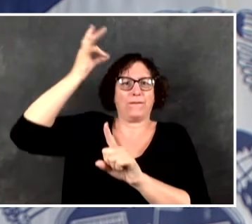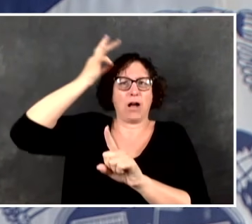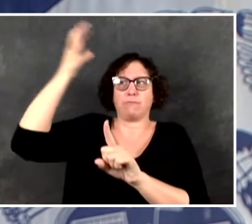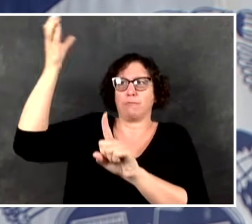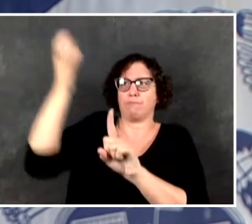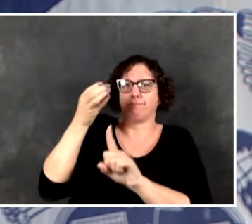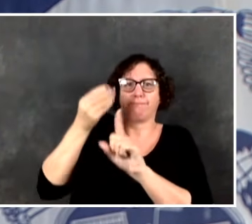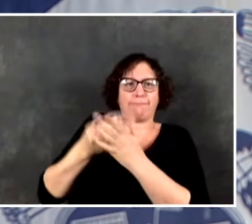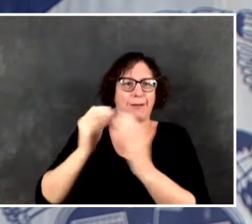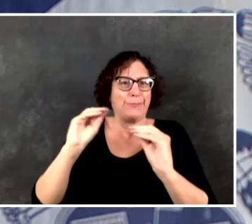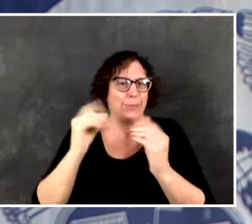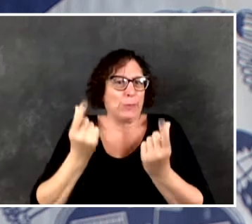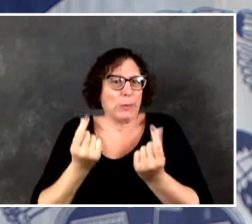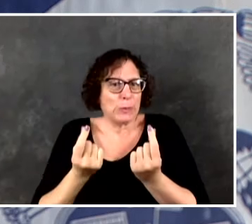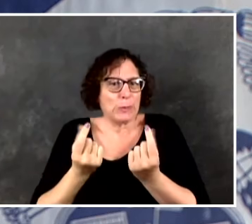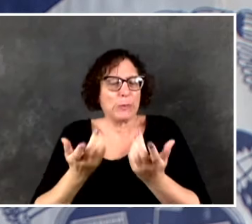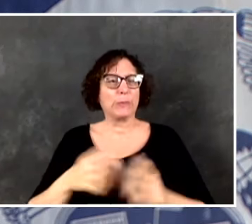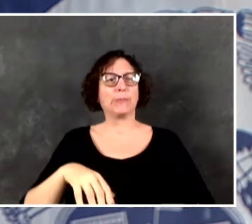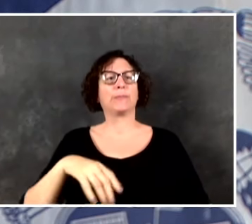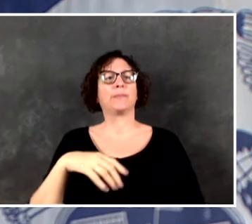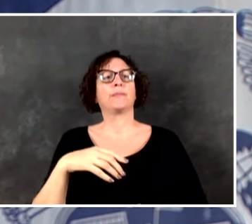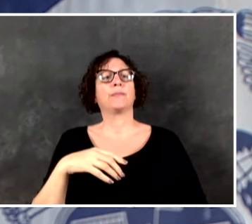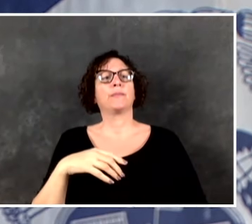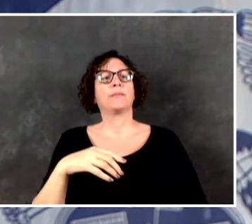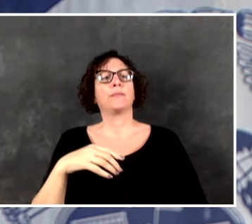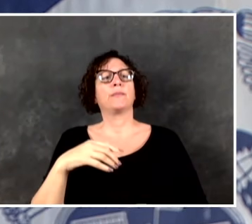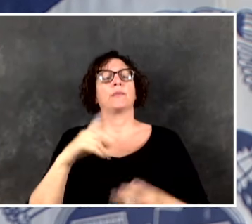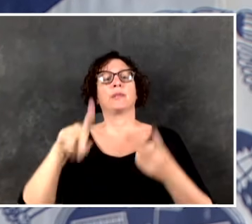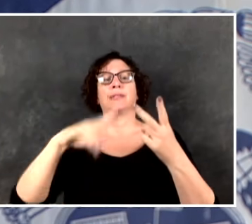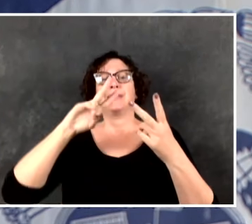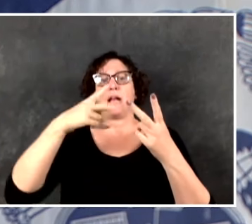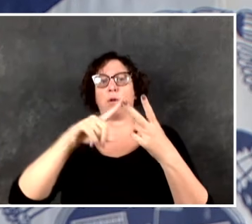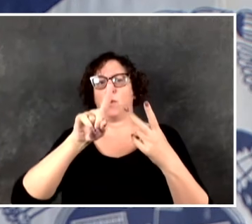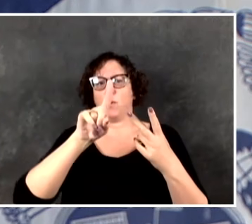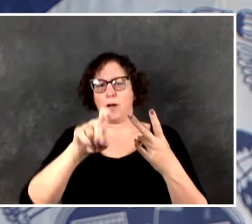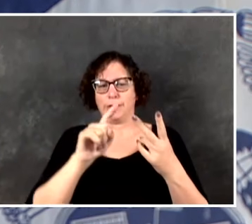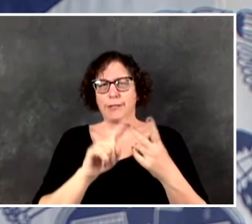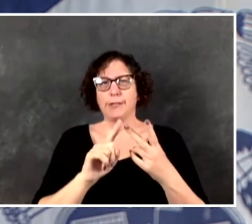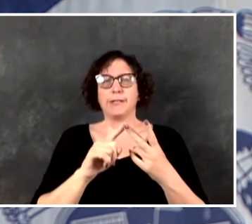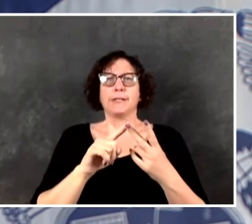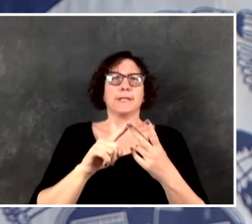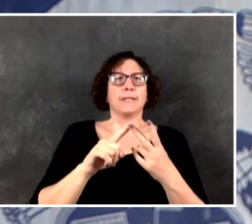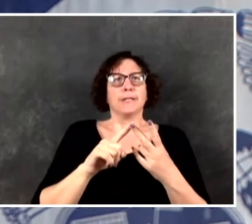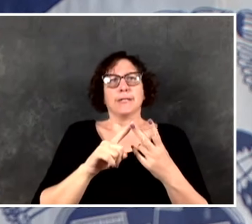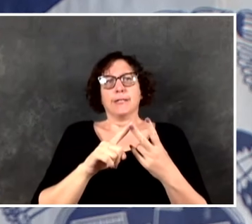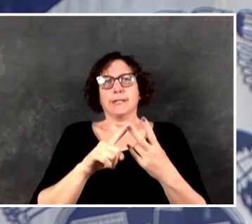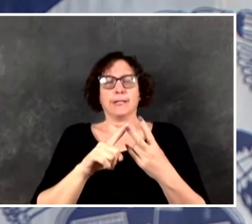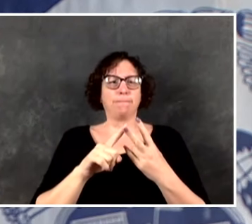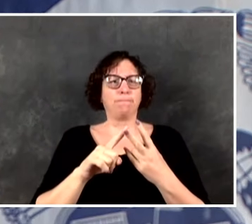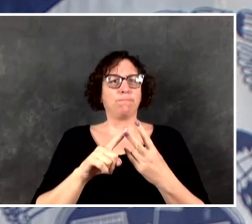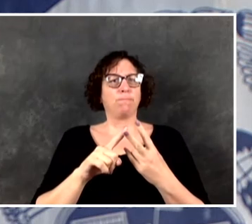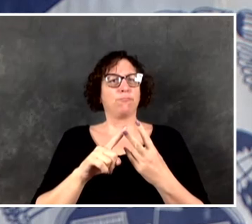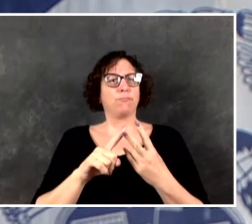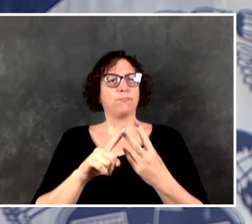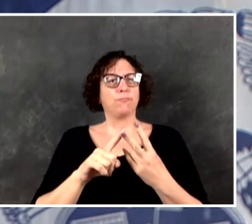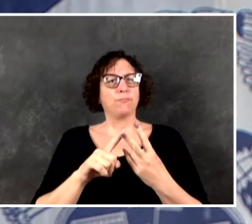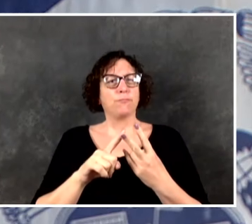QUESTIONS. THE STATE CUT $8.2 BILLION FROM HET ASTTEBU DGET WHICH HIT THE CITY PRETTY HARD. WHAT IS THE PLAN ON THAT?